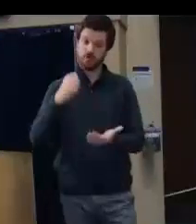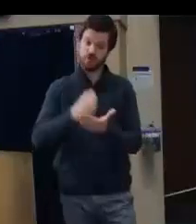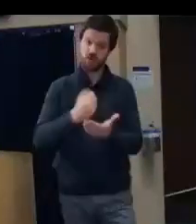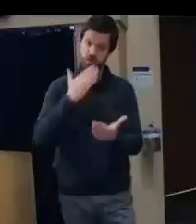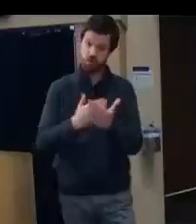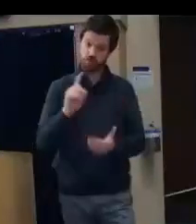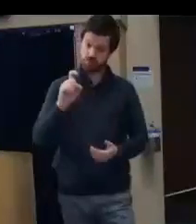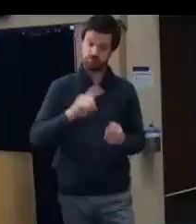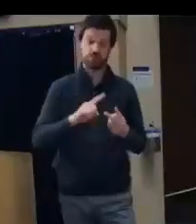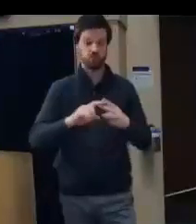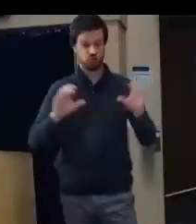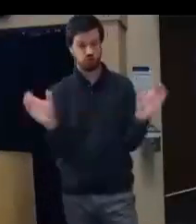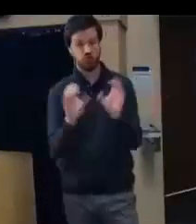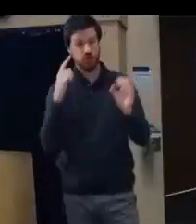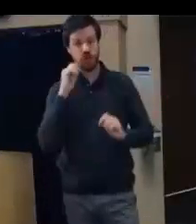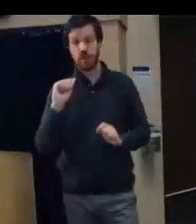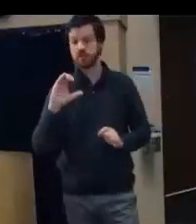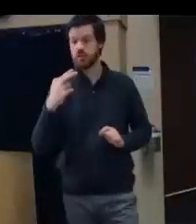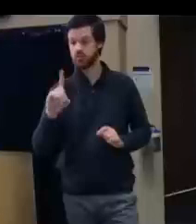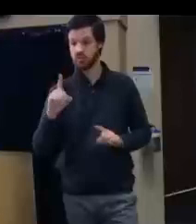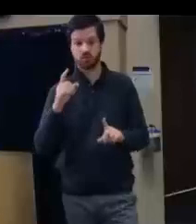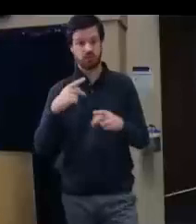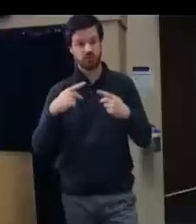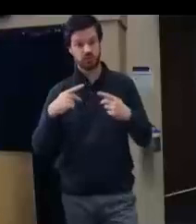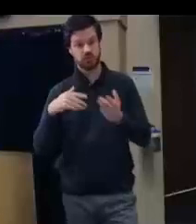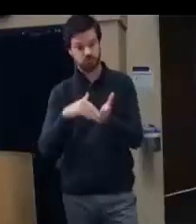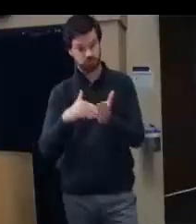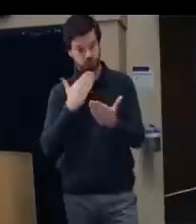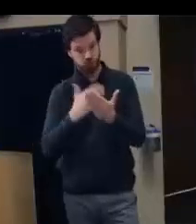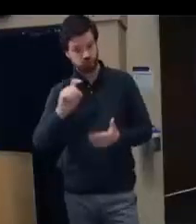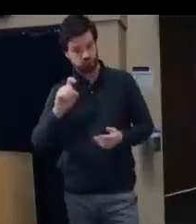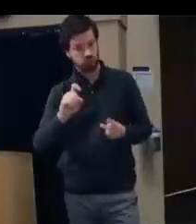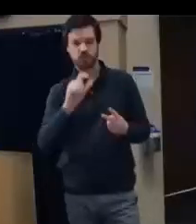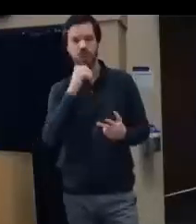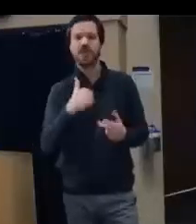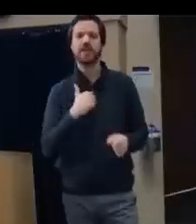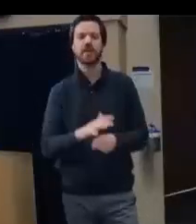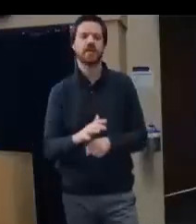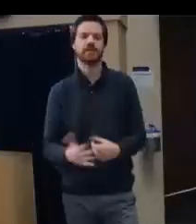whether certification for acchd Physicians is a good thing because we don't have enough of them